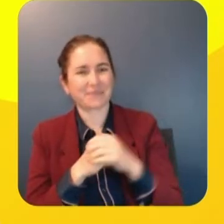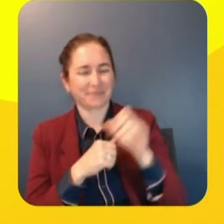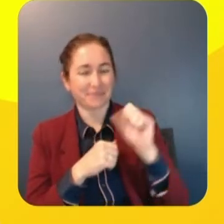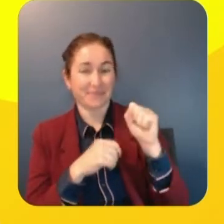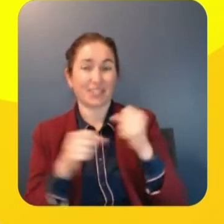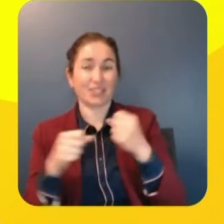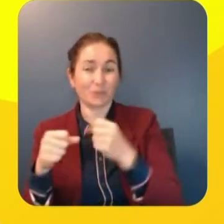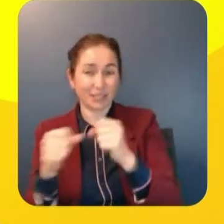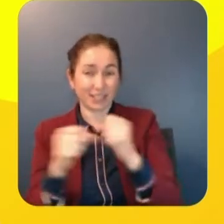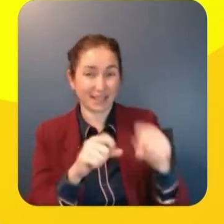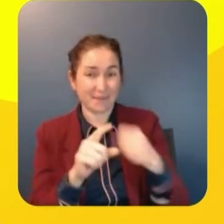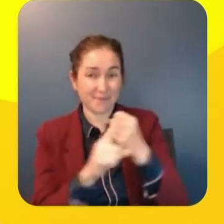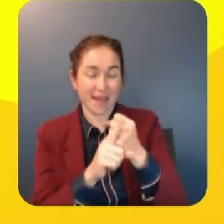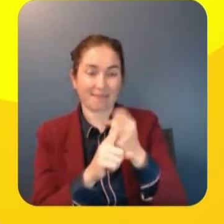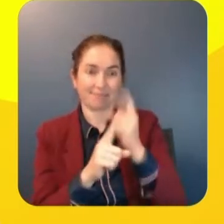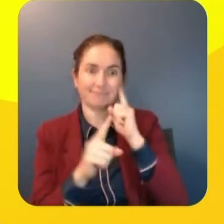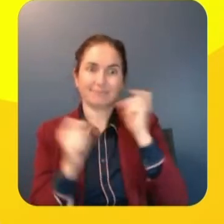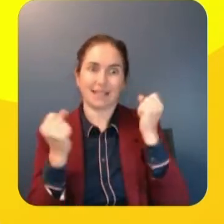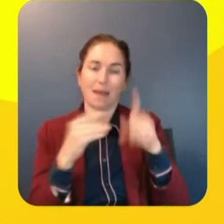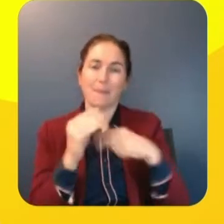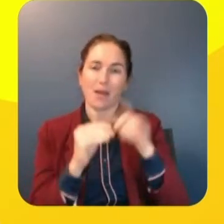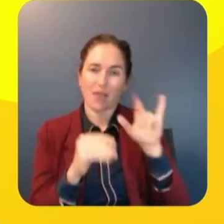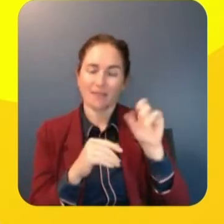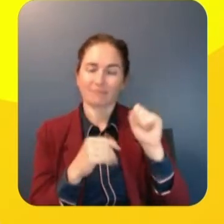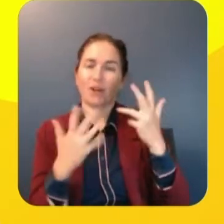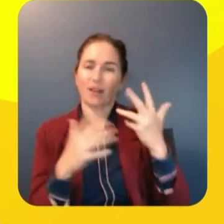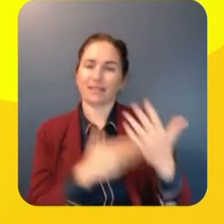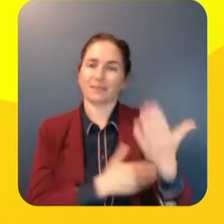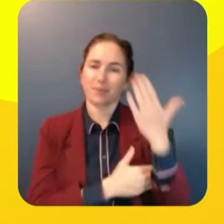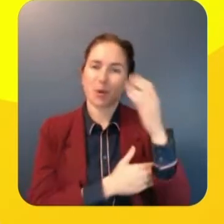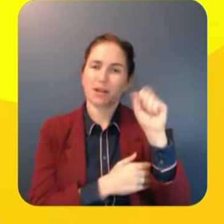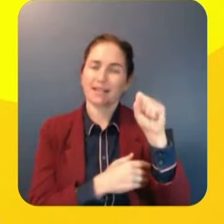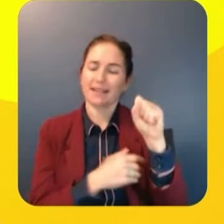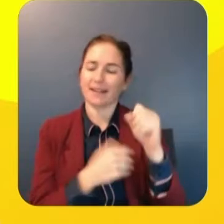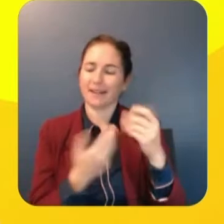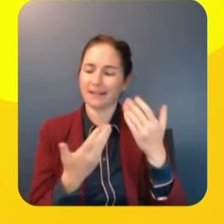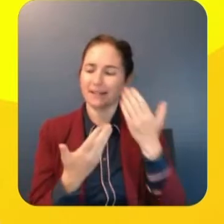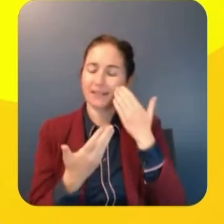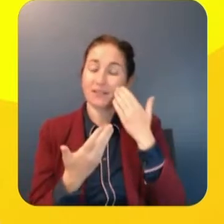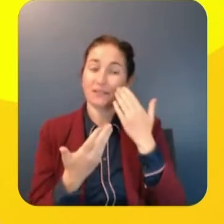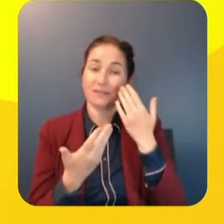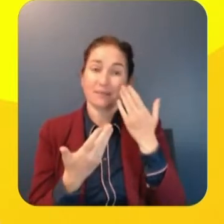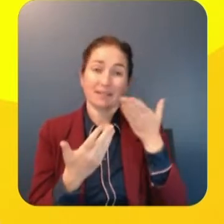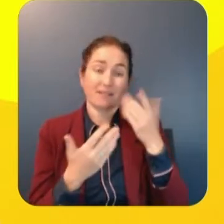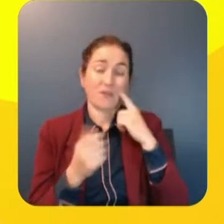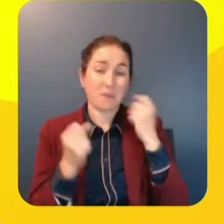We've heard a lot about that already this morning. And being a consultant for a number of years, I certainly have got to love a framework